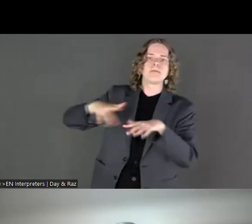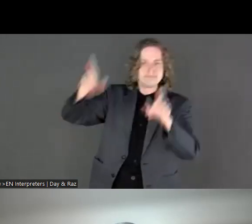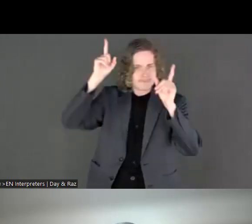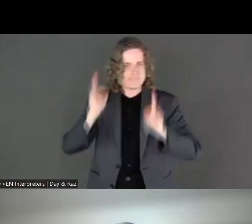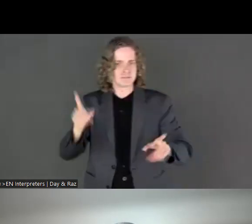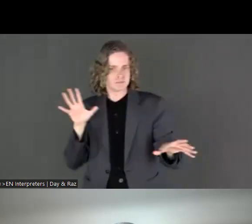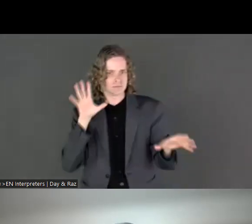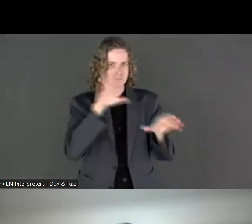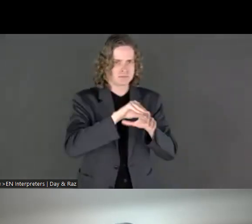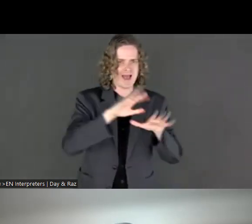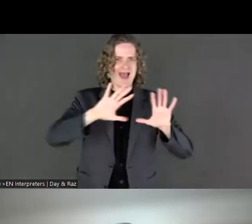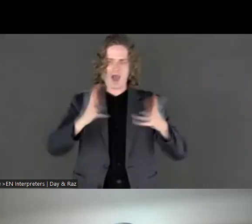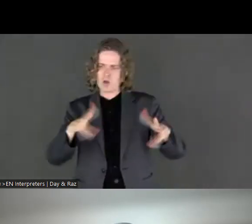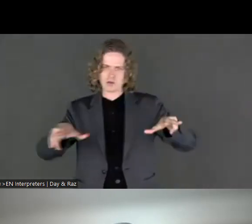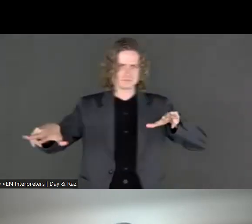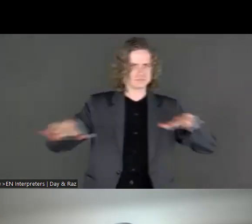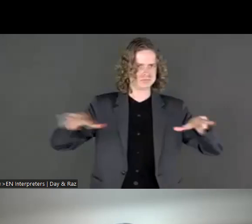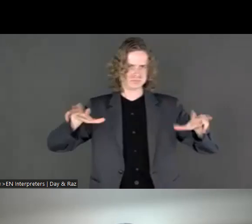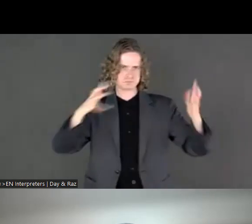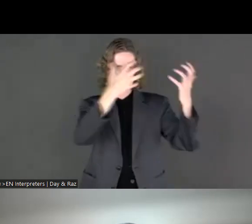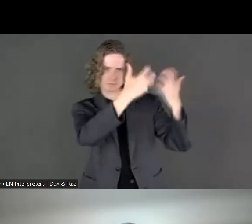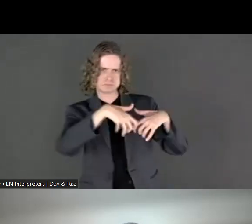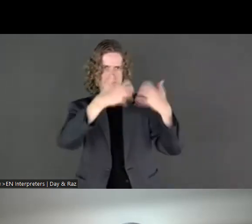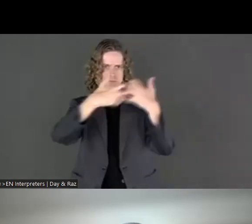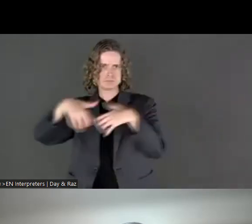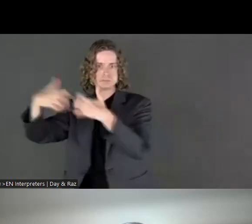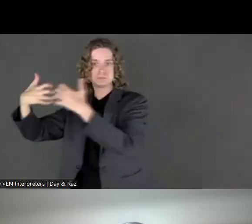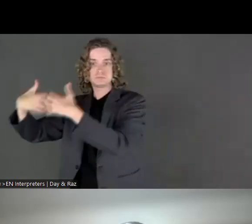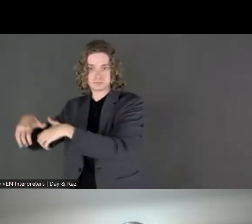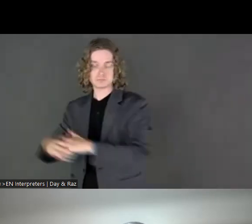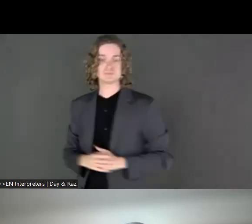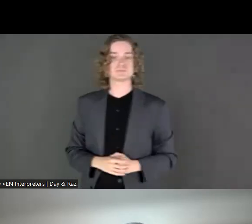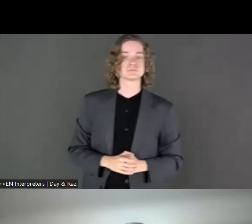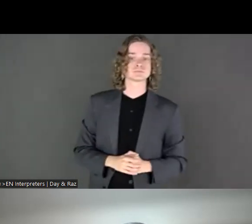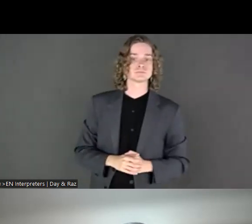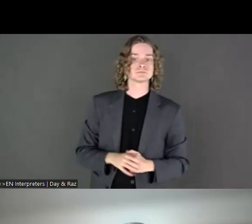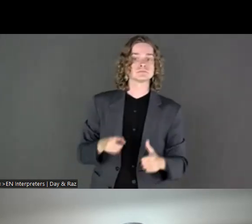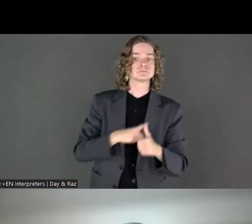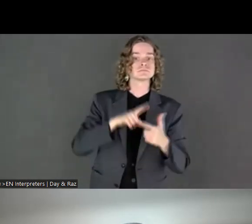arrangement to strengthen the sharing of capacity between international actors and local NGOs,